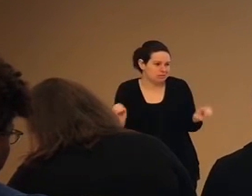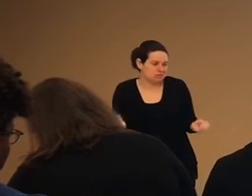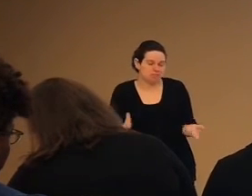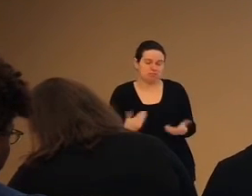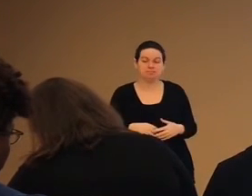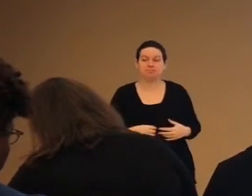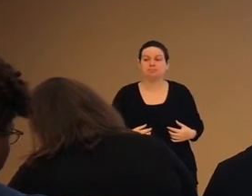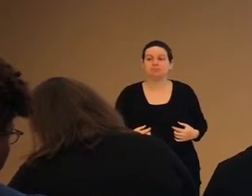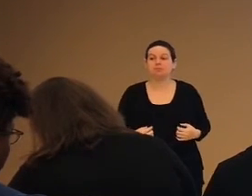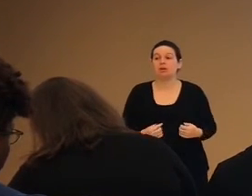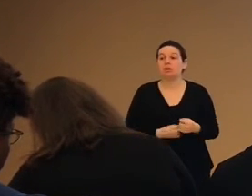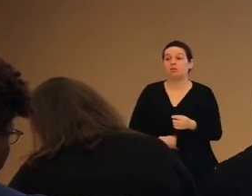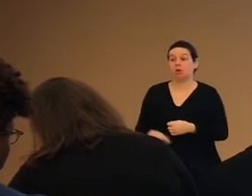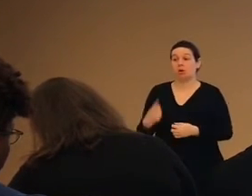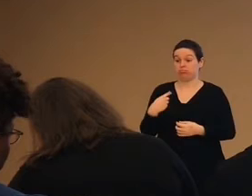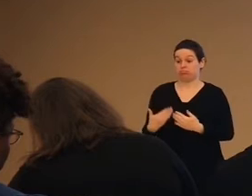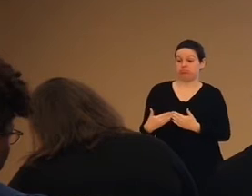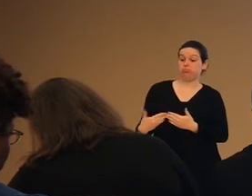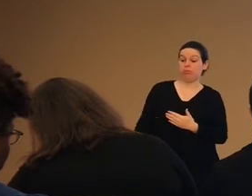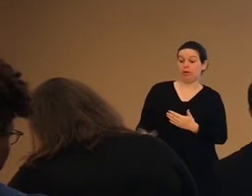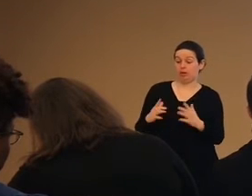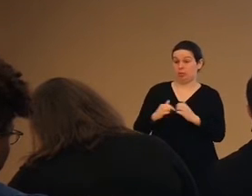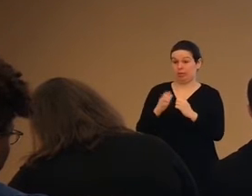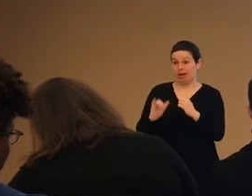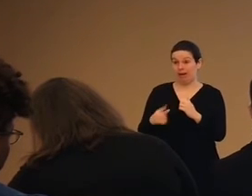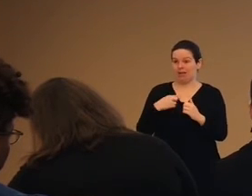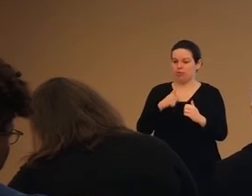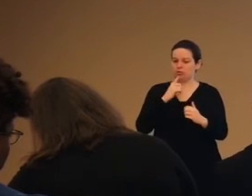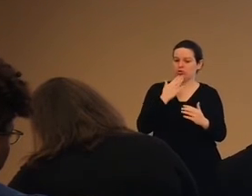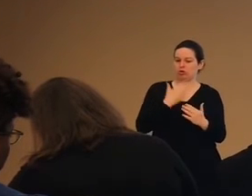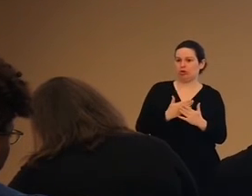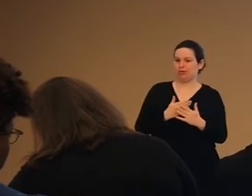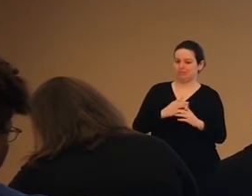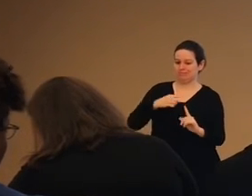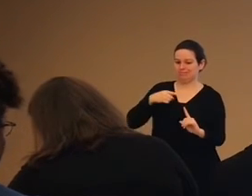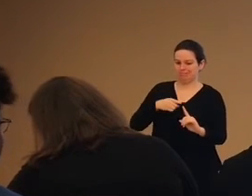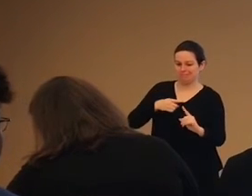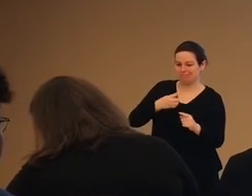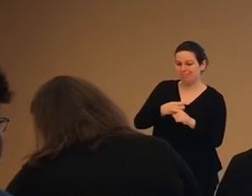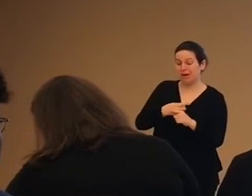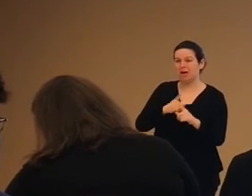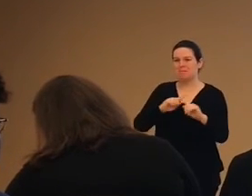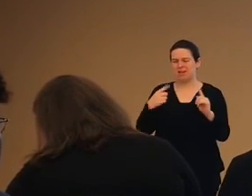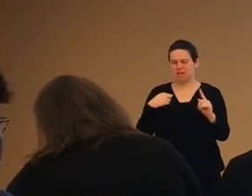We did that and that was a step in the right direction, but then we started really looking our exhibits